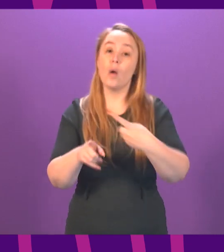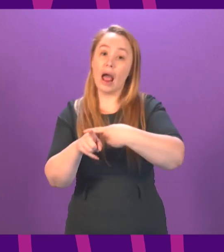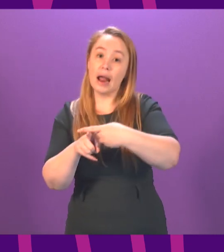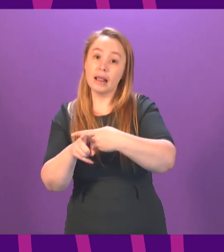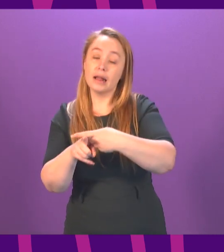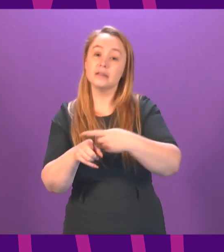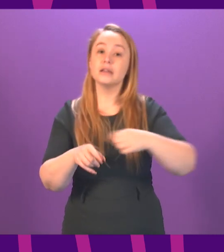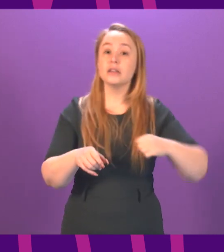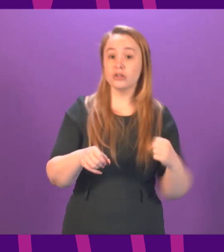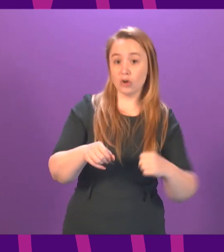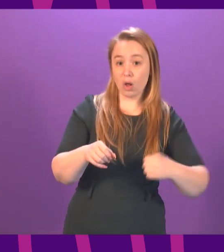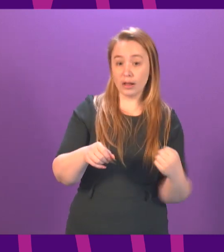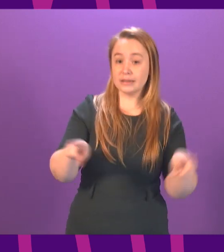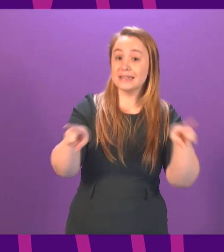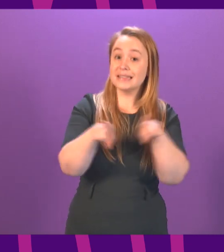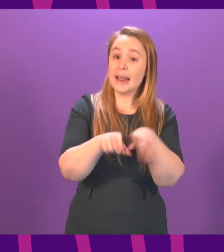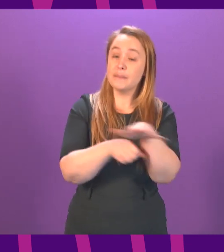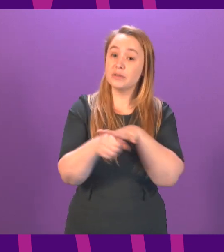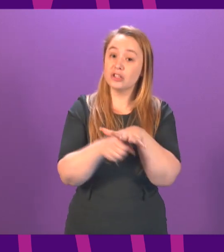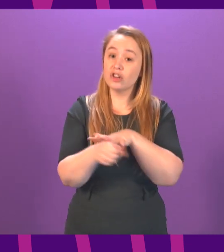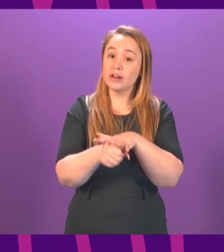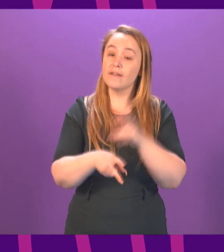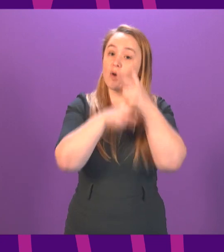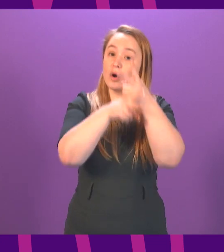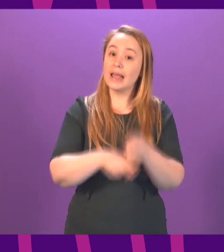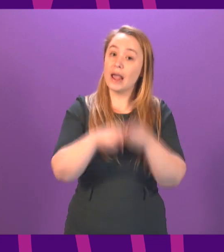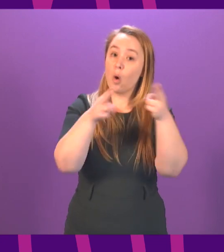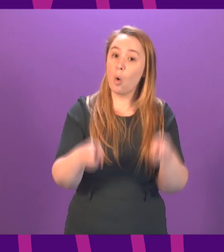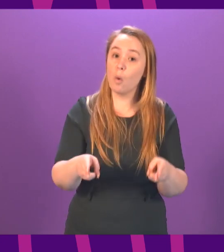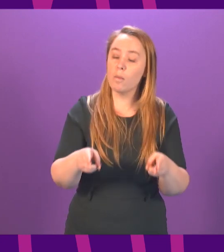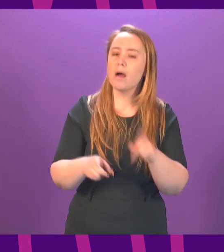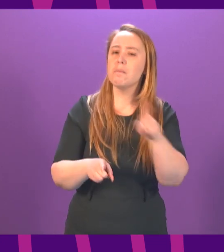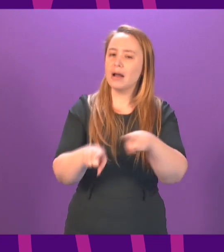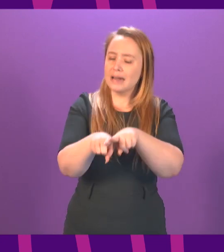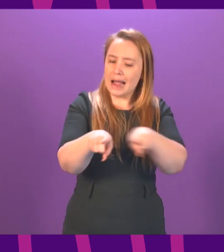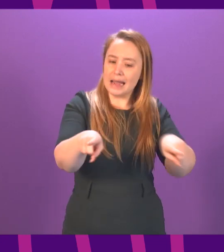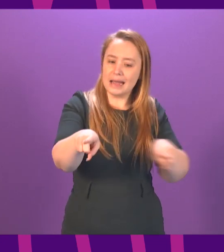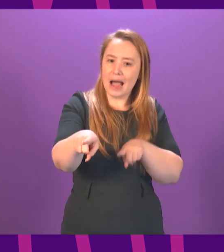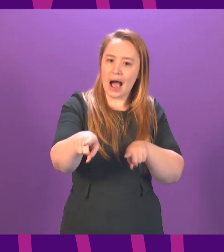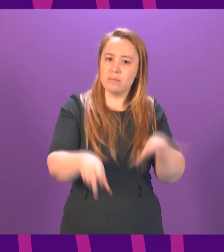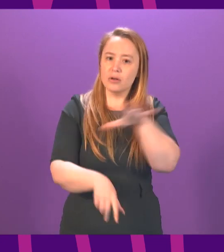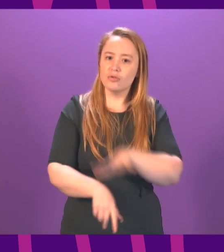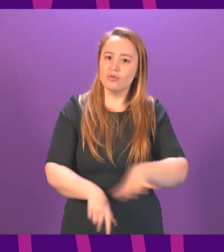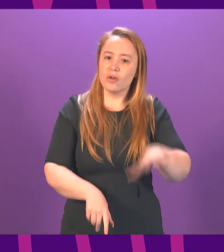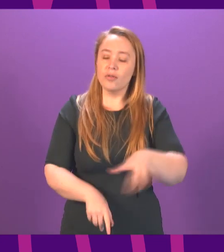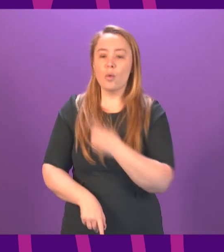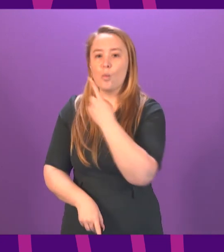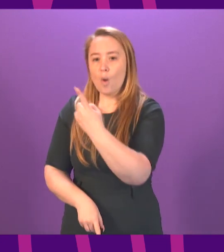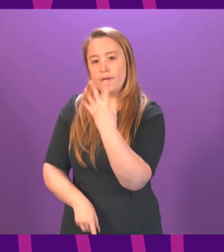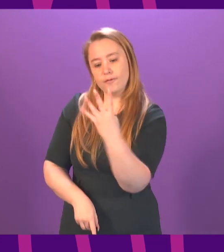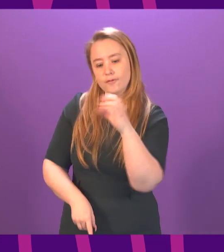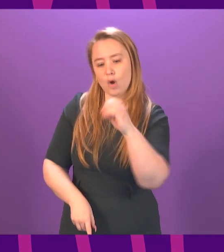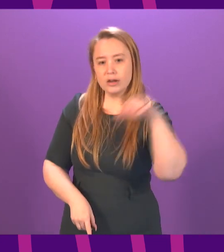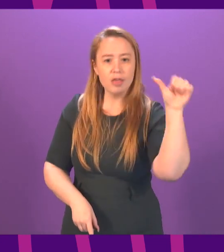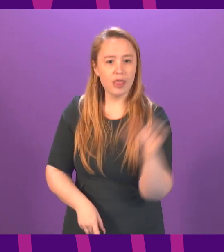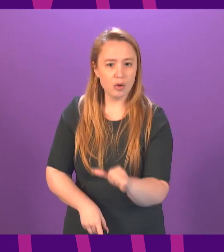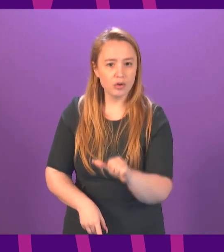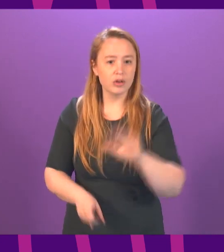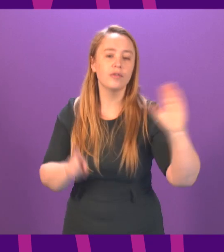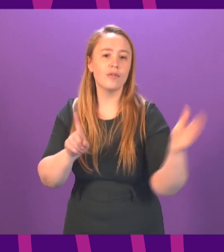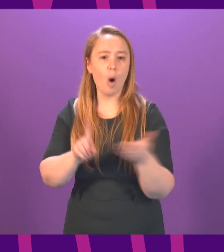on care home vaccination but the gap is still around 140,000 for everyone else. That is the